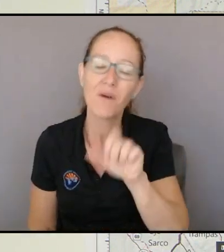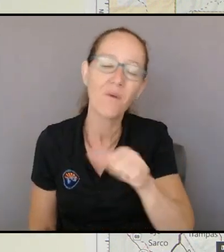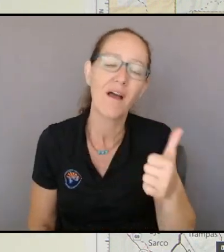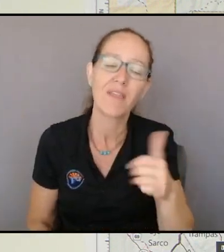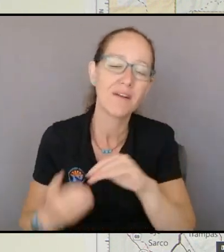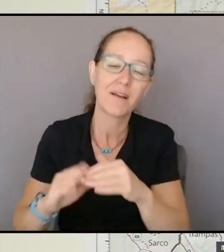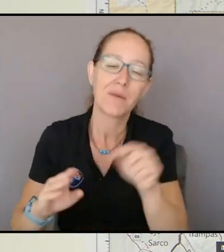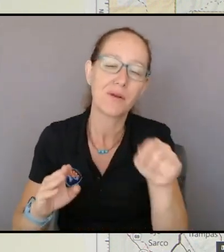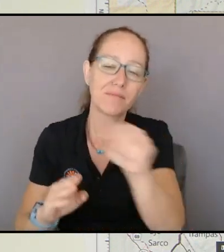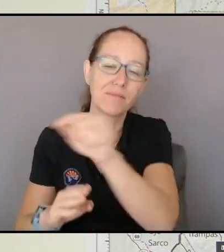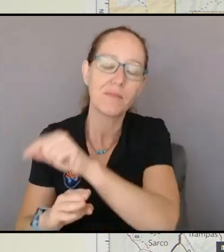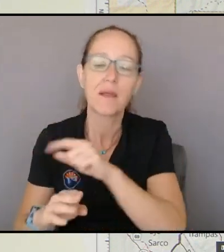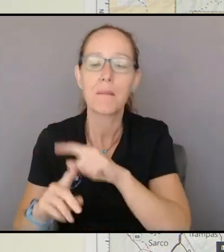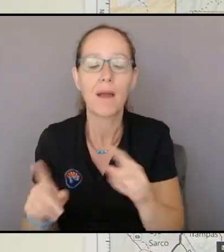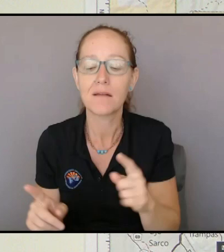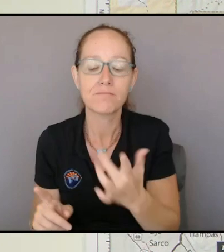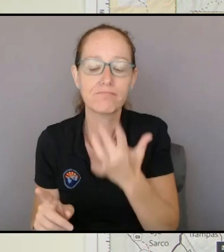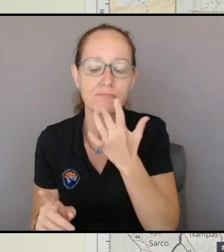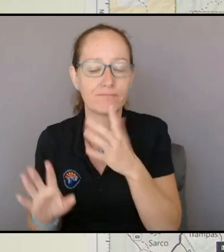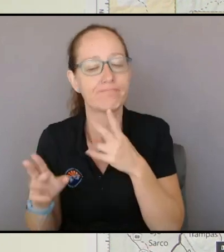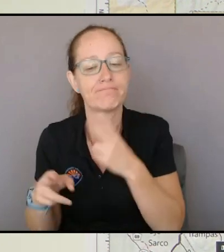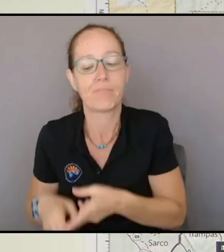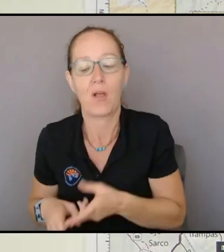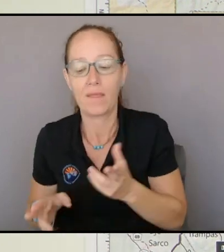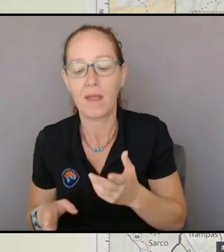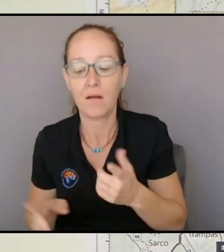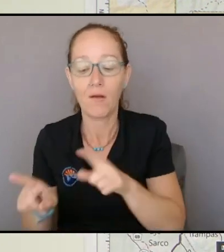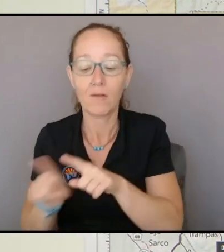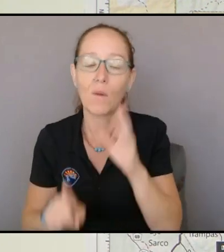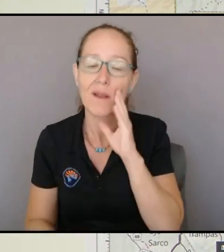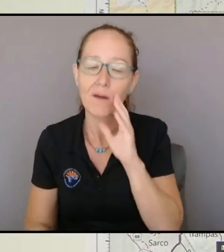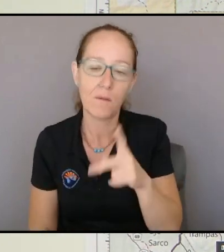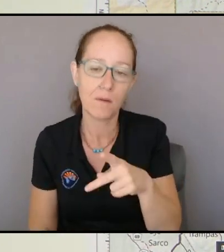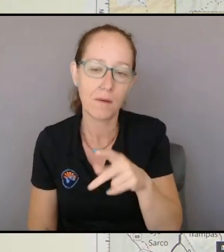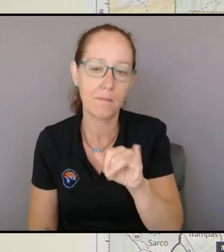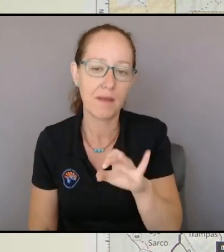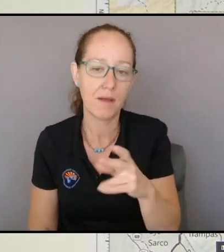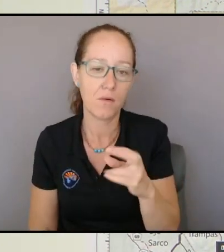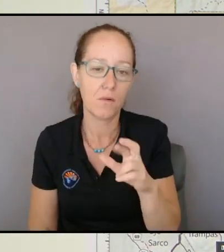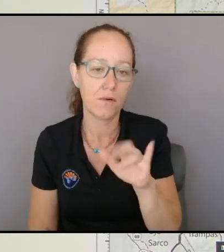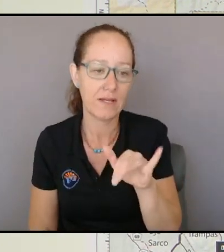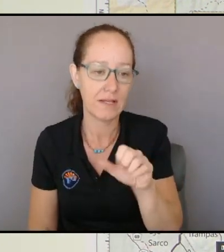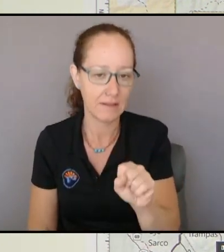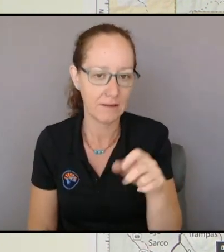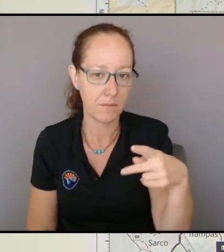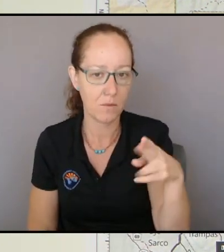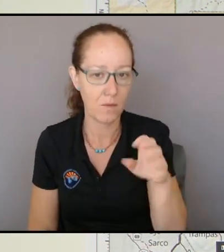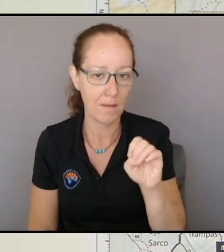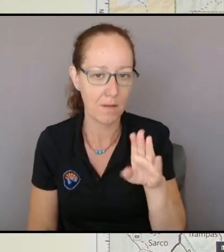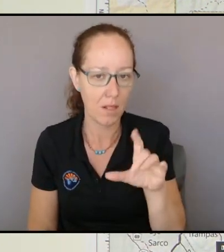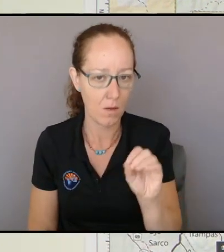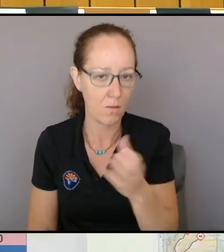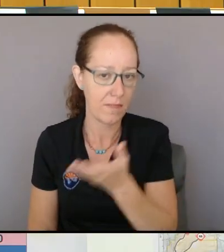Structure protection work continued along through Las Mochas and out to the west, and then we continue to identify